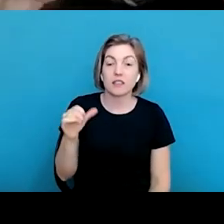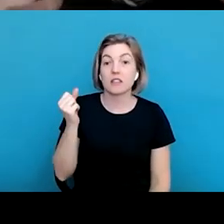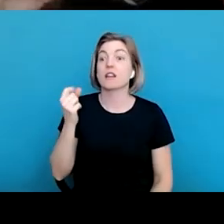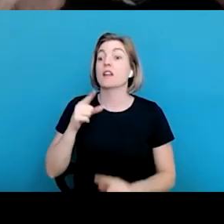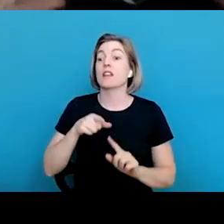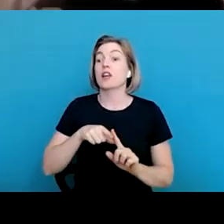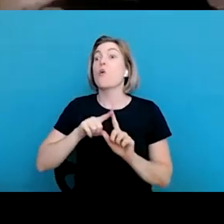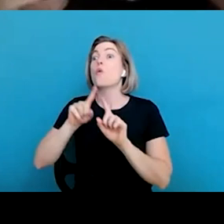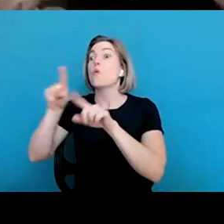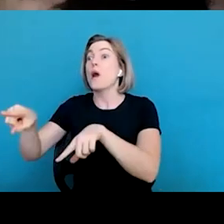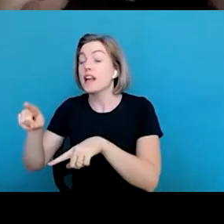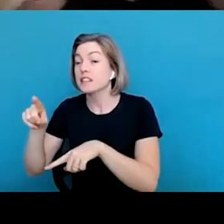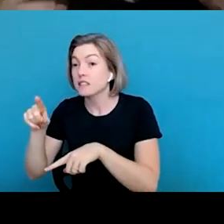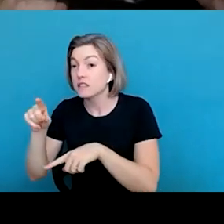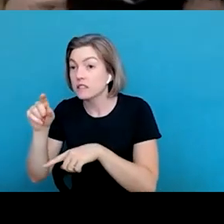yes it was that, that they had seen.